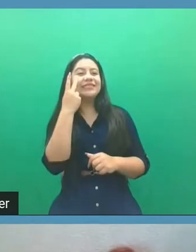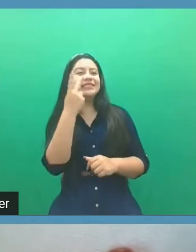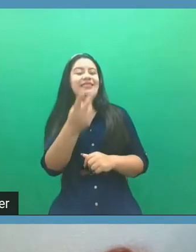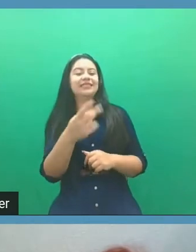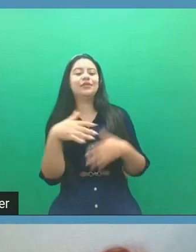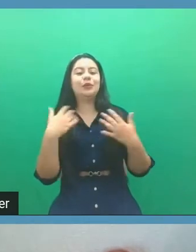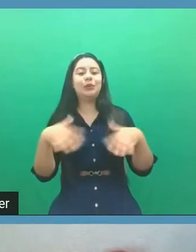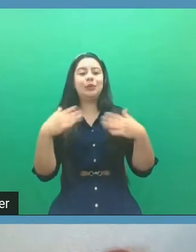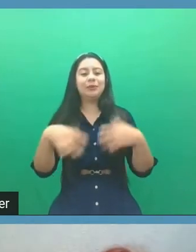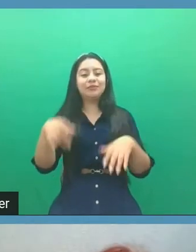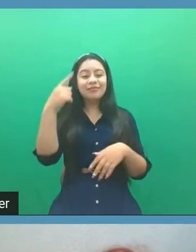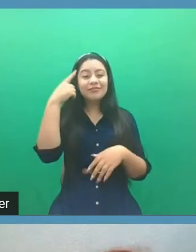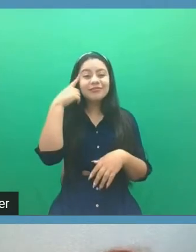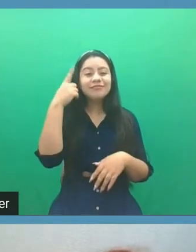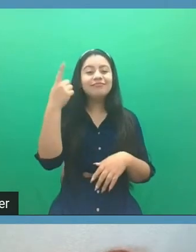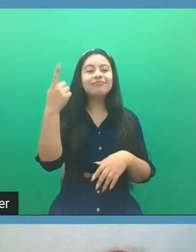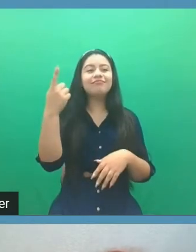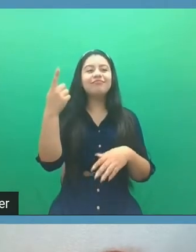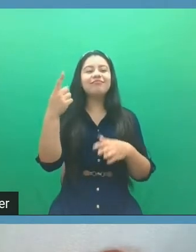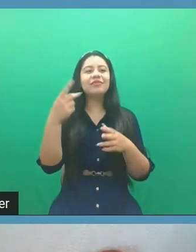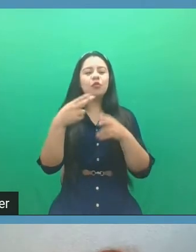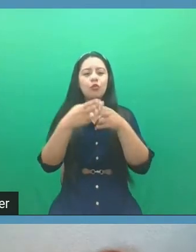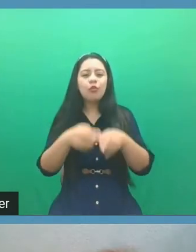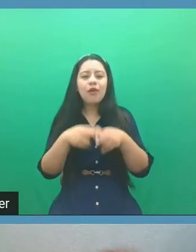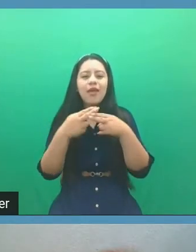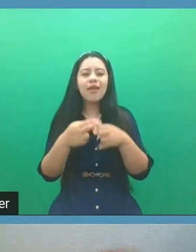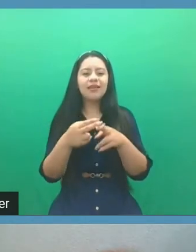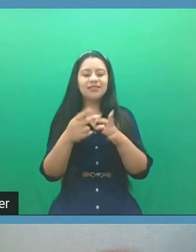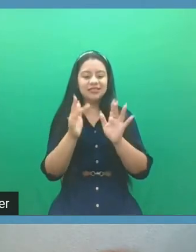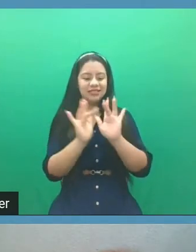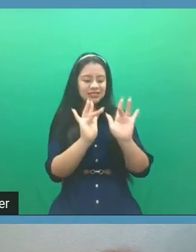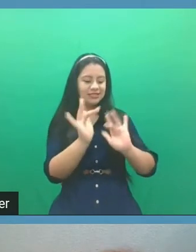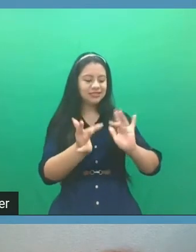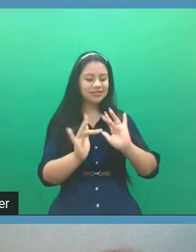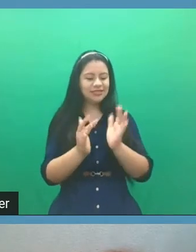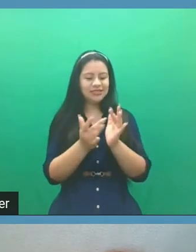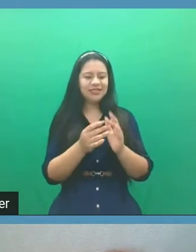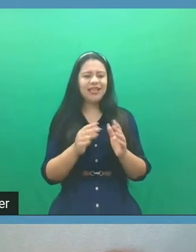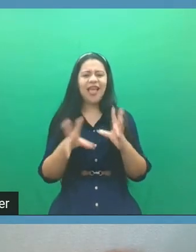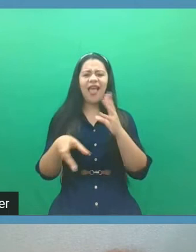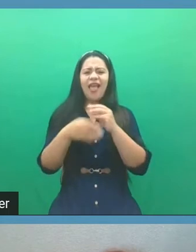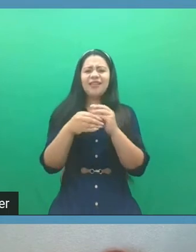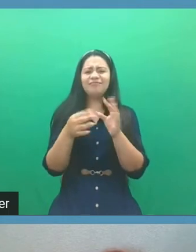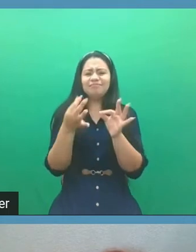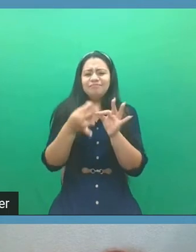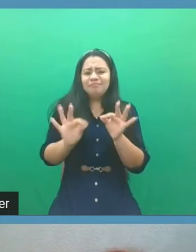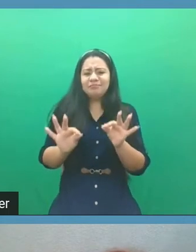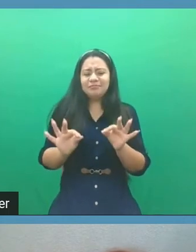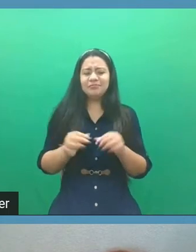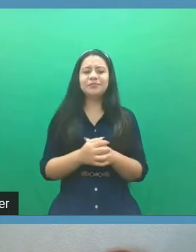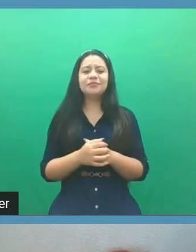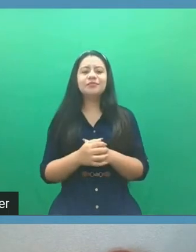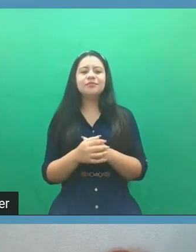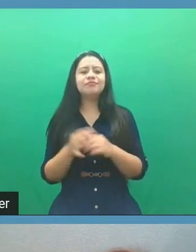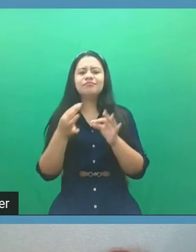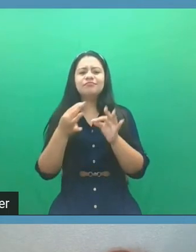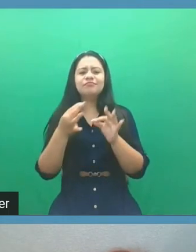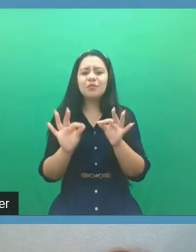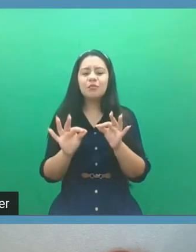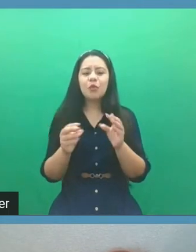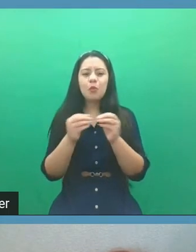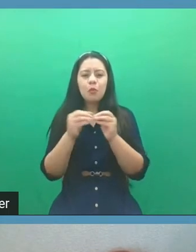about the weight and the texture and just adding in simple, oh you know simple, more descriptors to